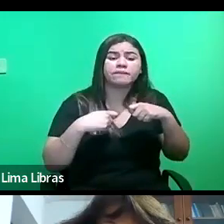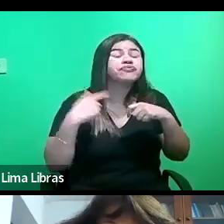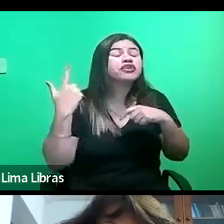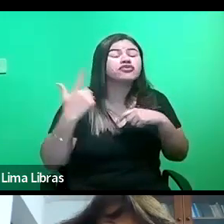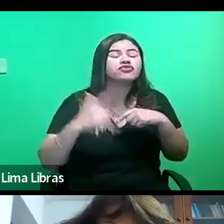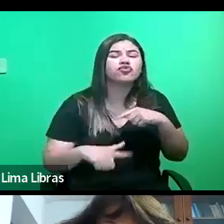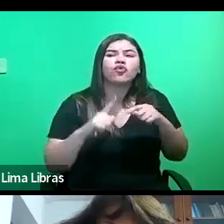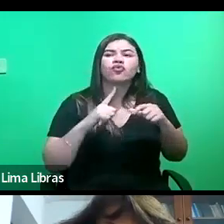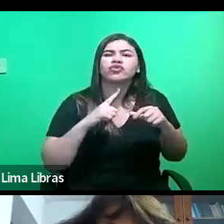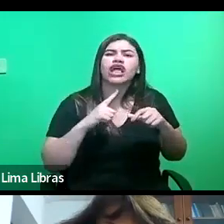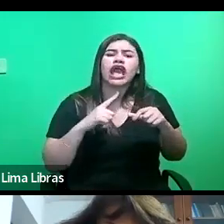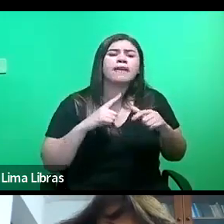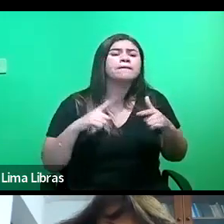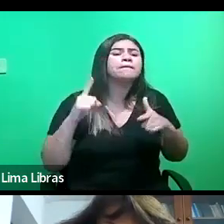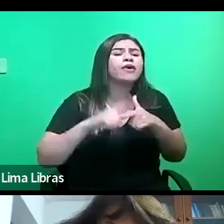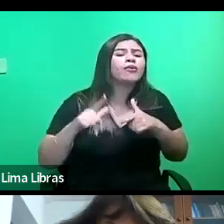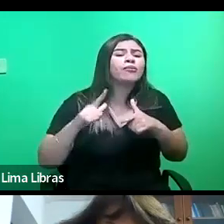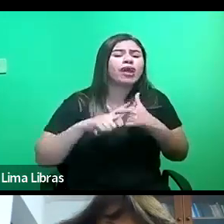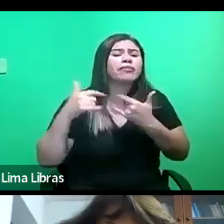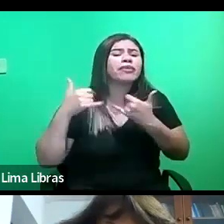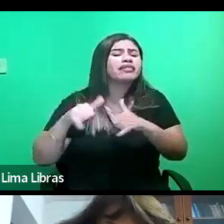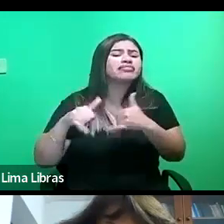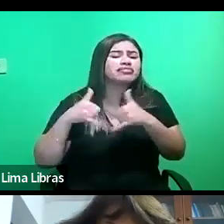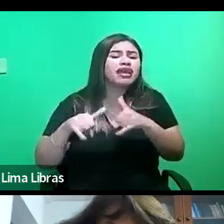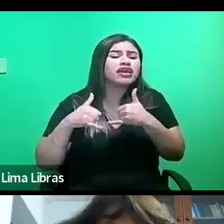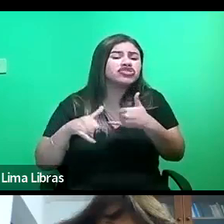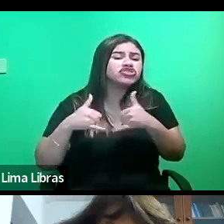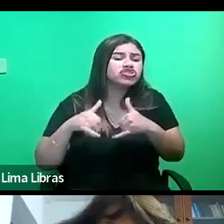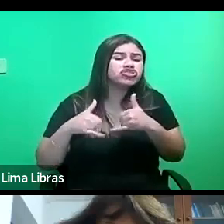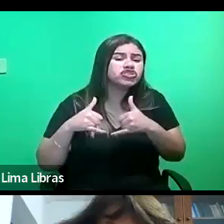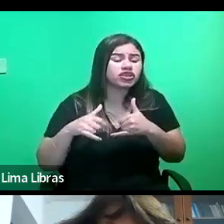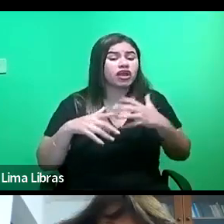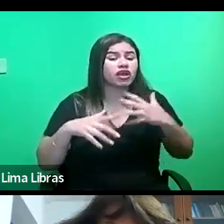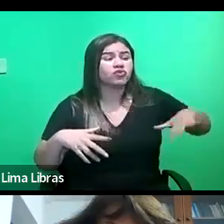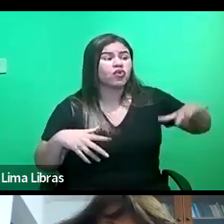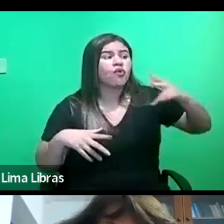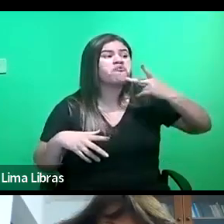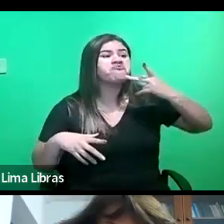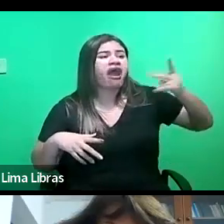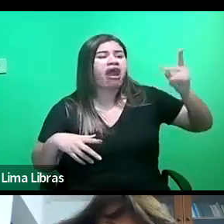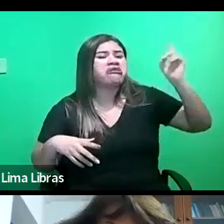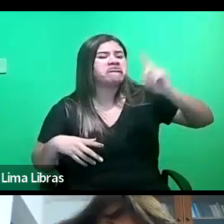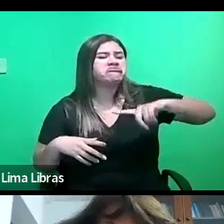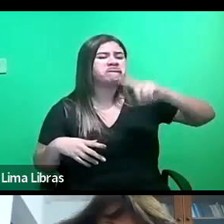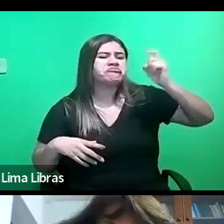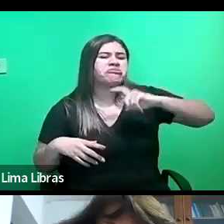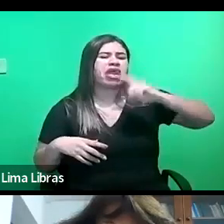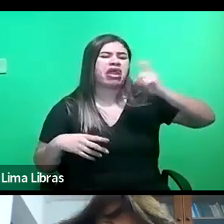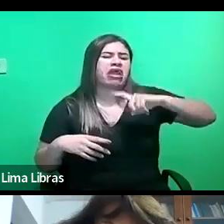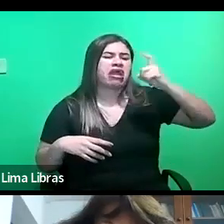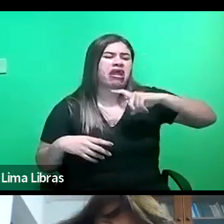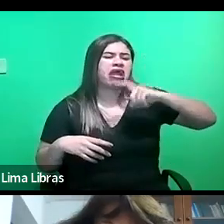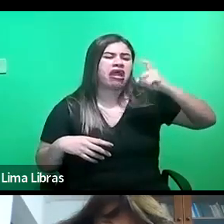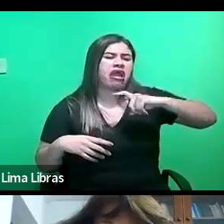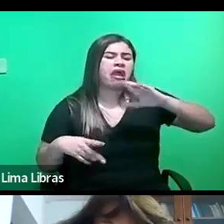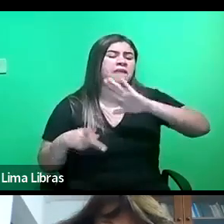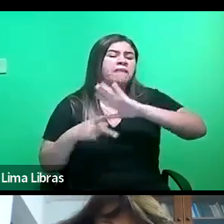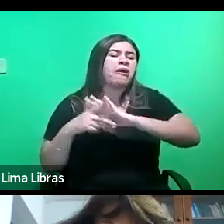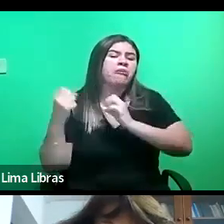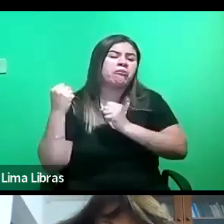It's entirely manufactured by like the great powers by the western powers in particular And so we're we're we're facing